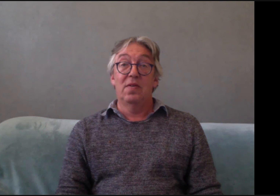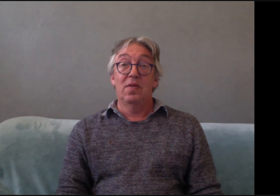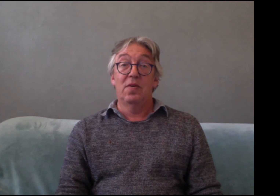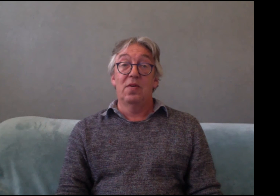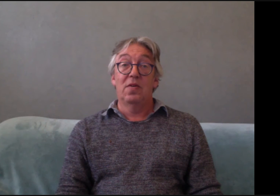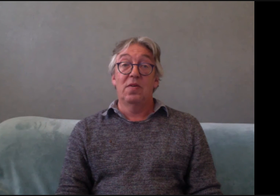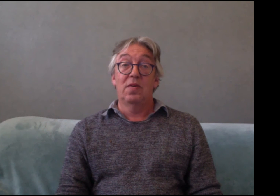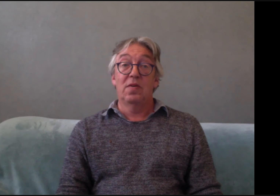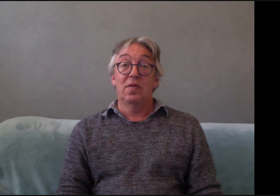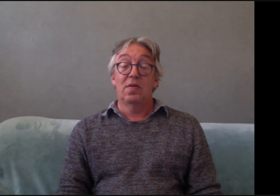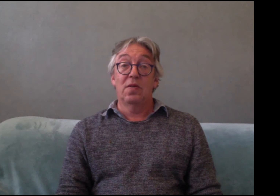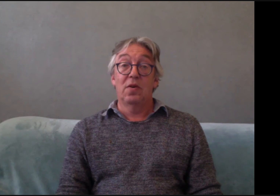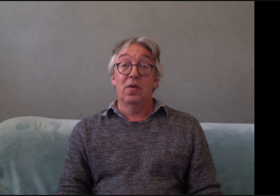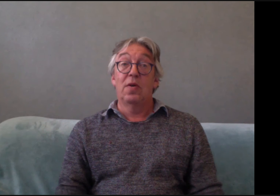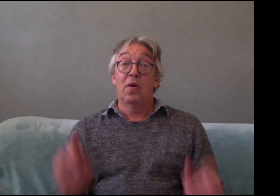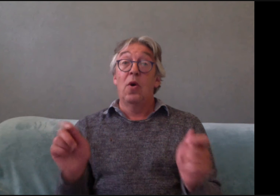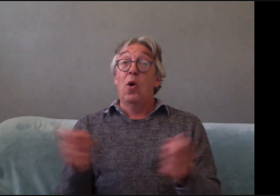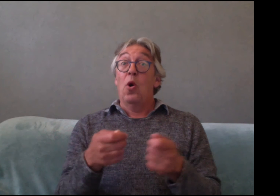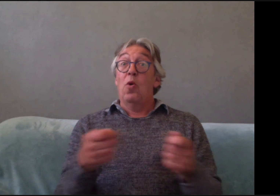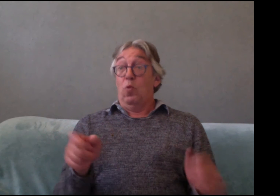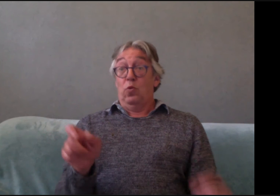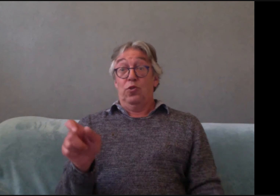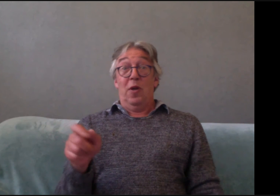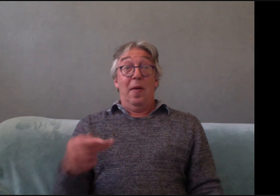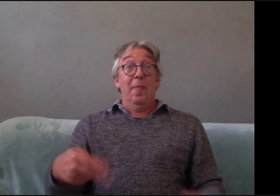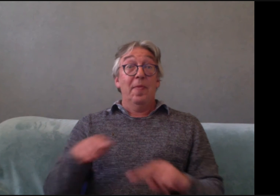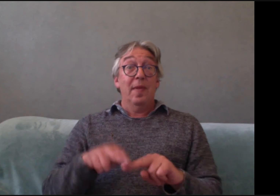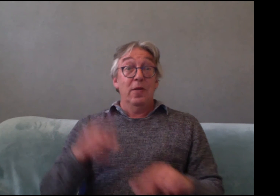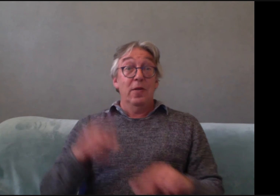from the management authorities we've established